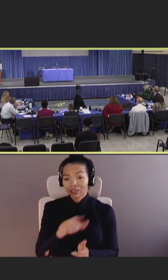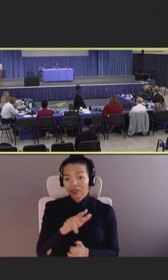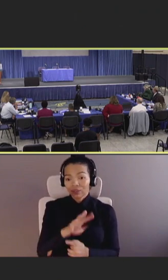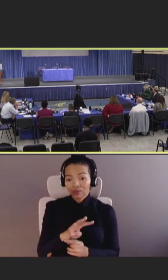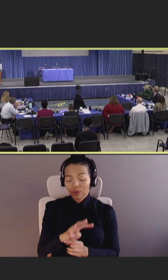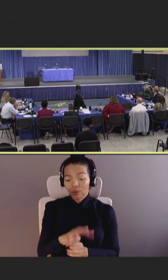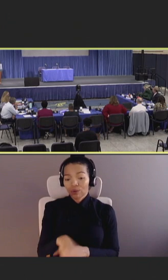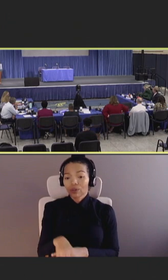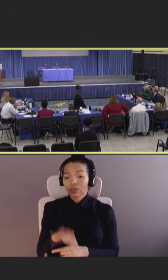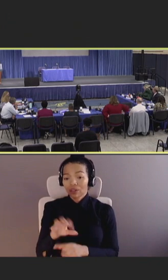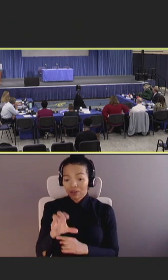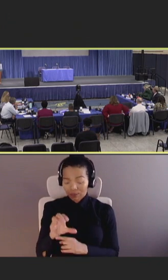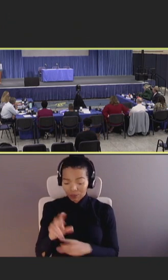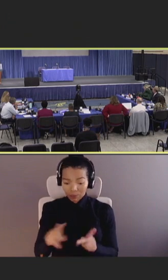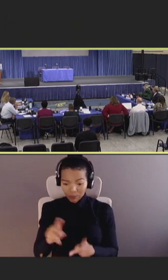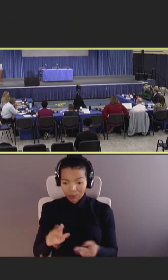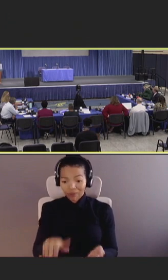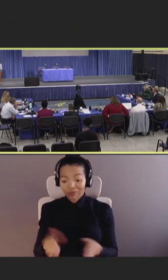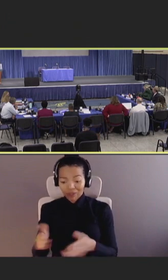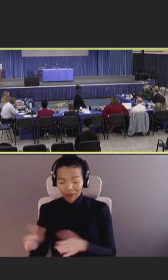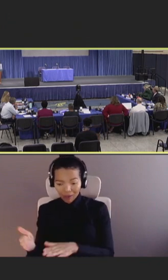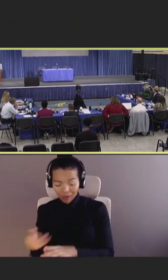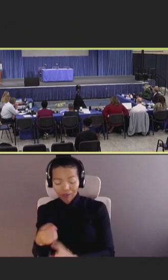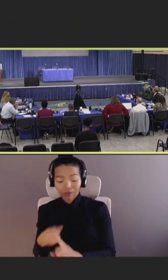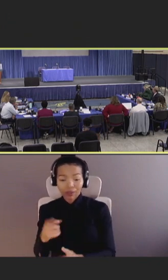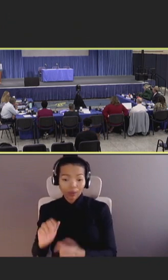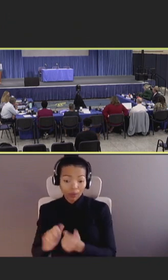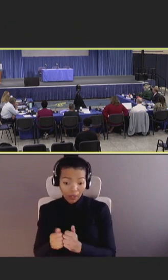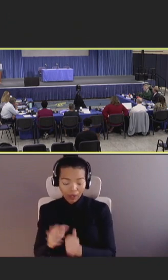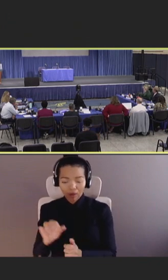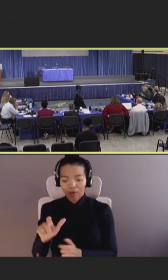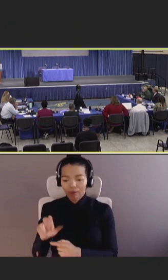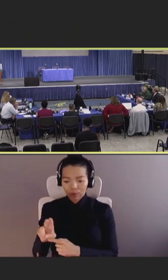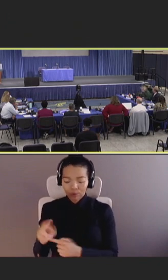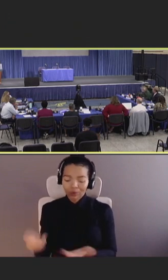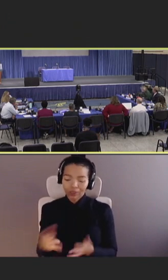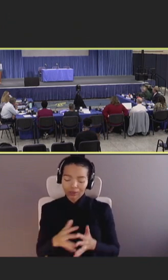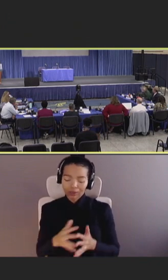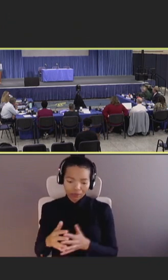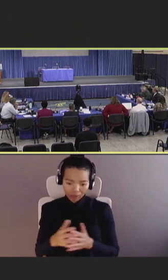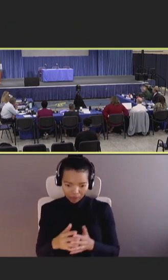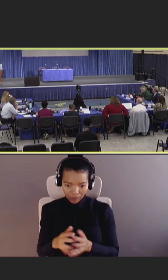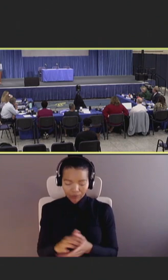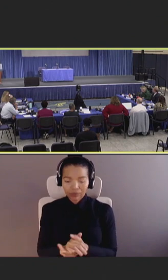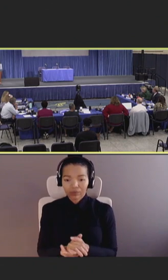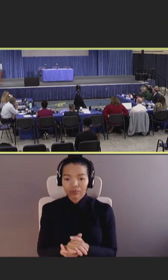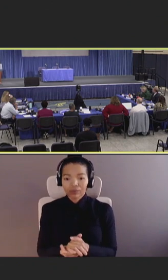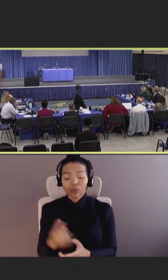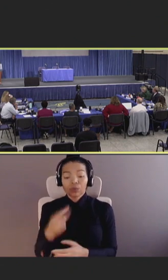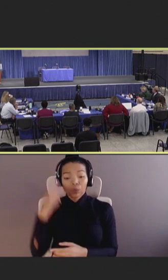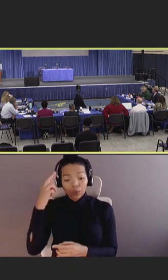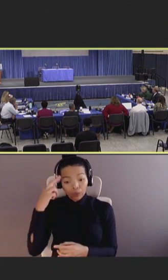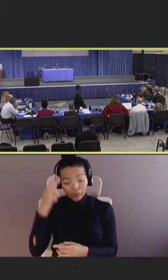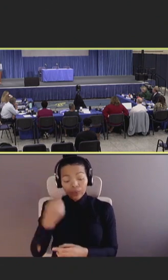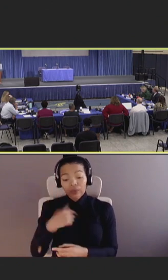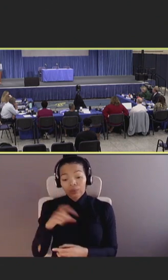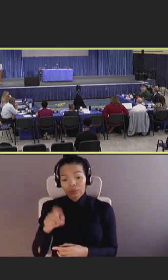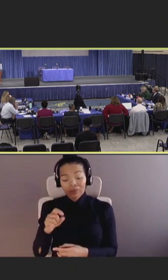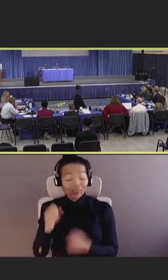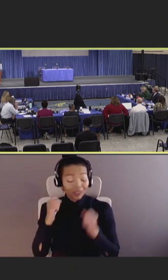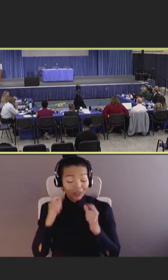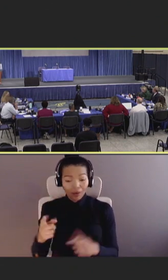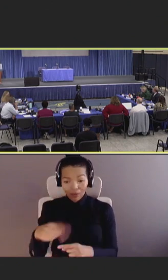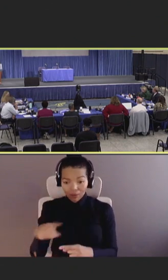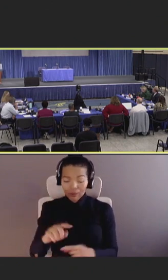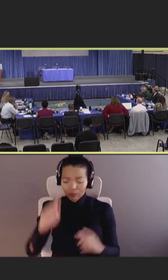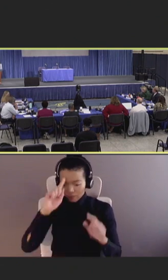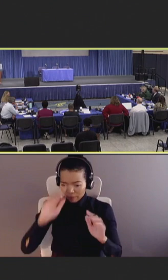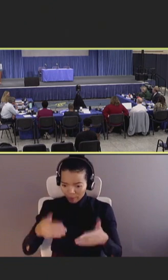in the United States alone. This is one reason why we need all of you to focus on